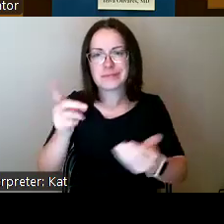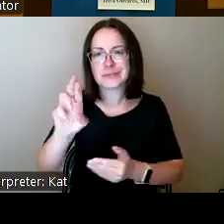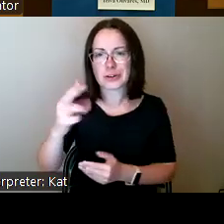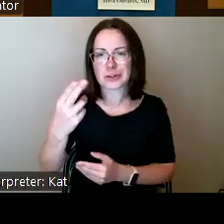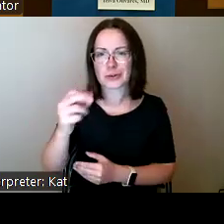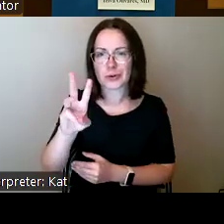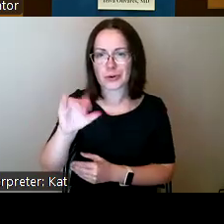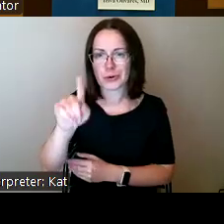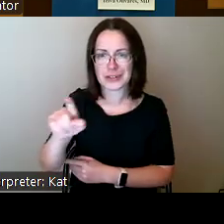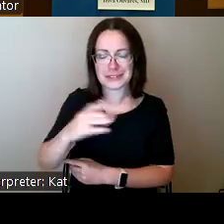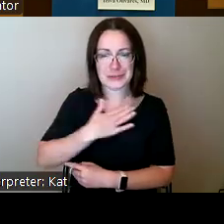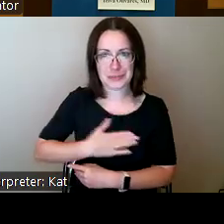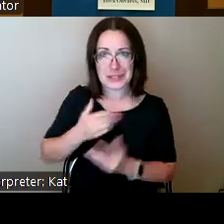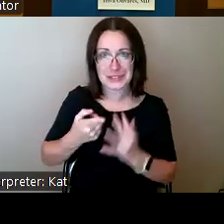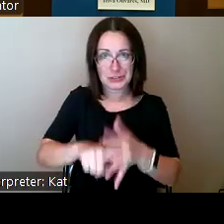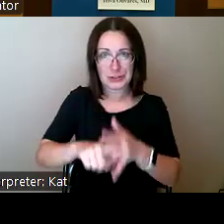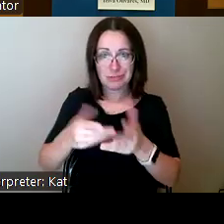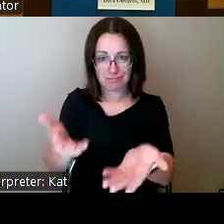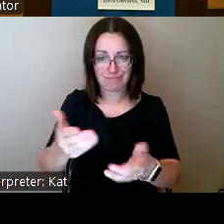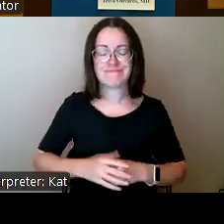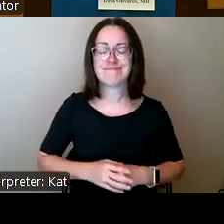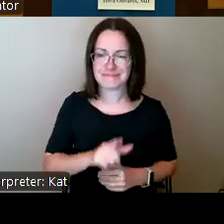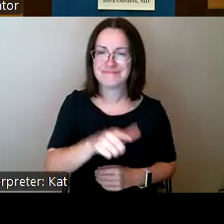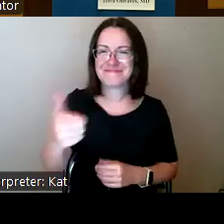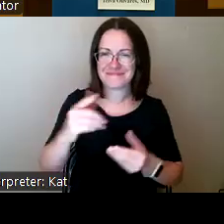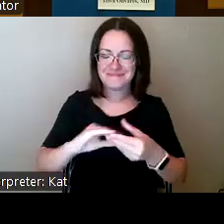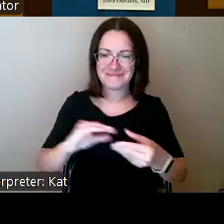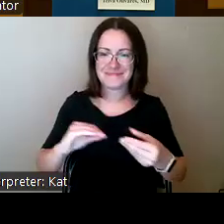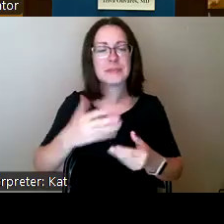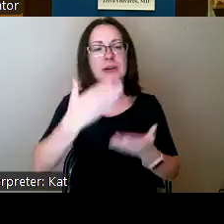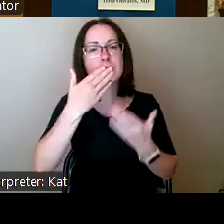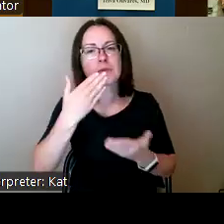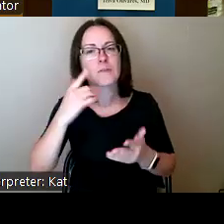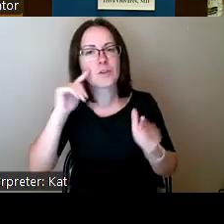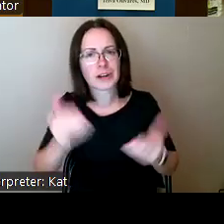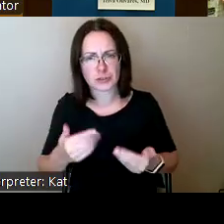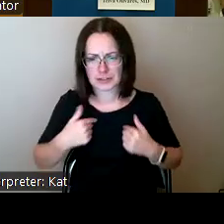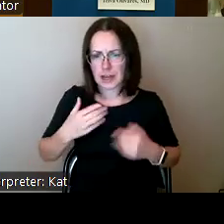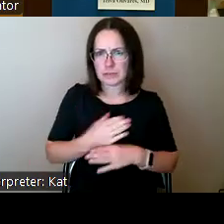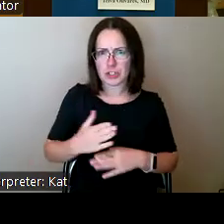started? Yeah, thanks so much for the intro. Tba, is my I'm sharing screen on webinar. Is